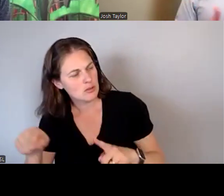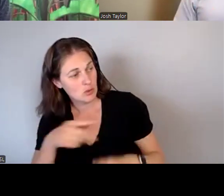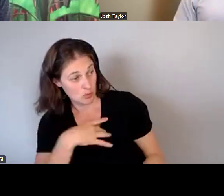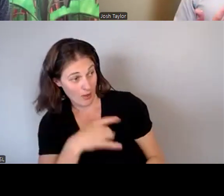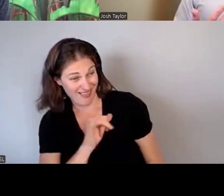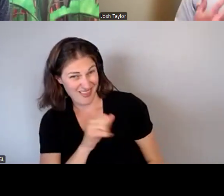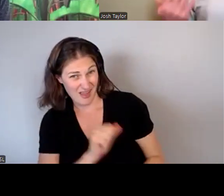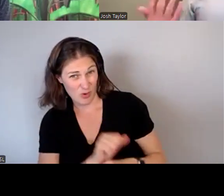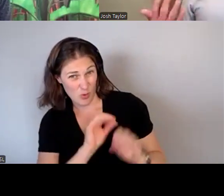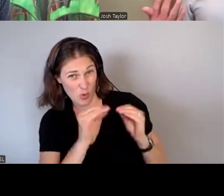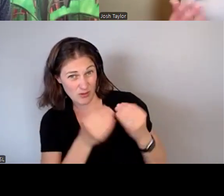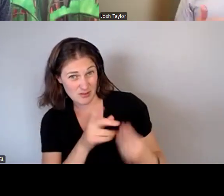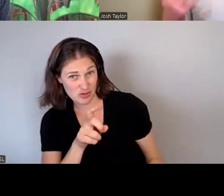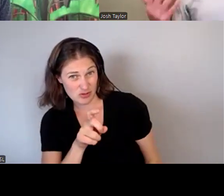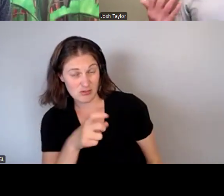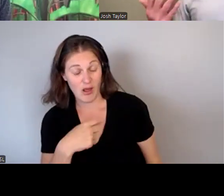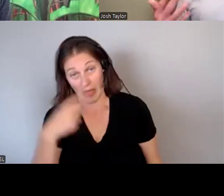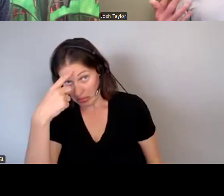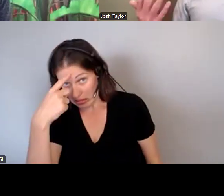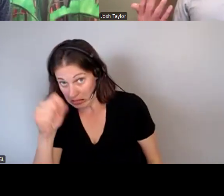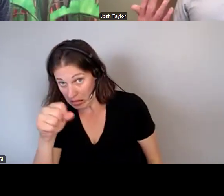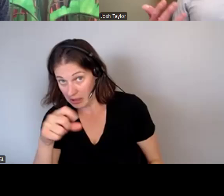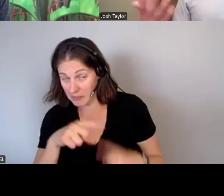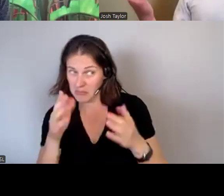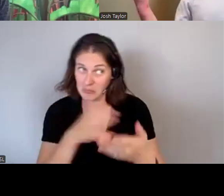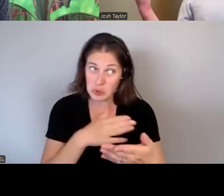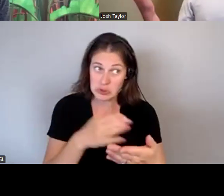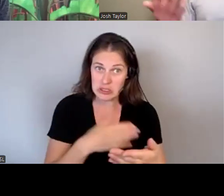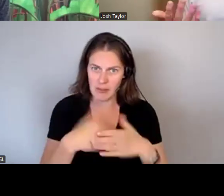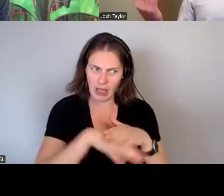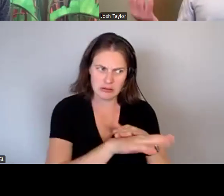Like, I thought I liked it. I like music, but I come in here and this is super overwhelming, this part."